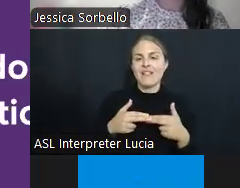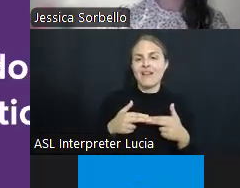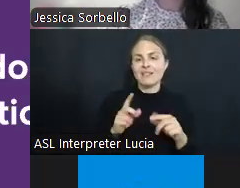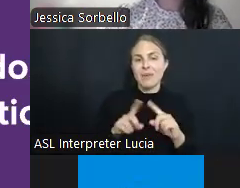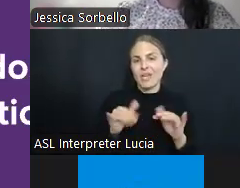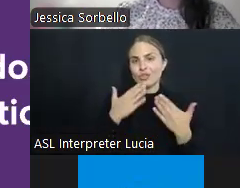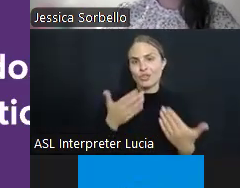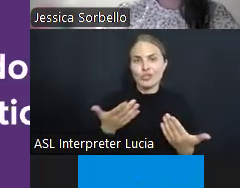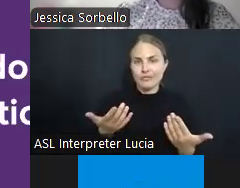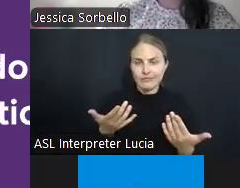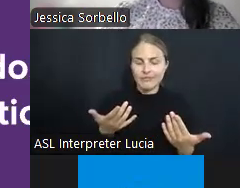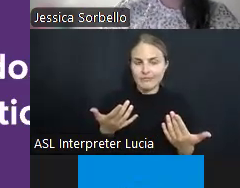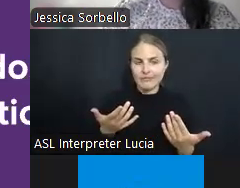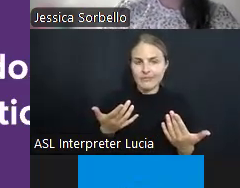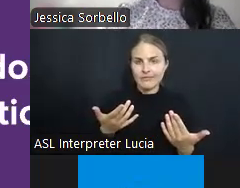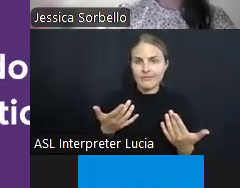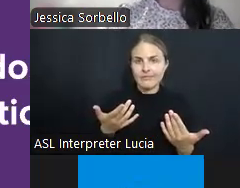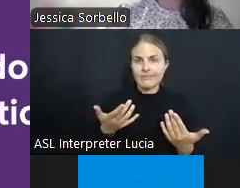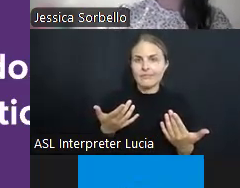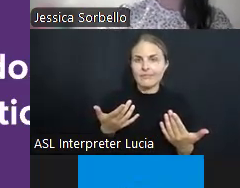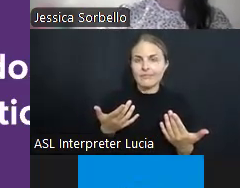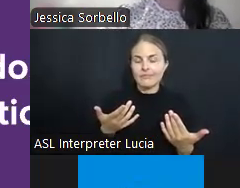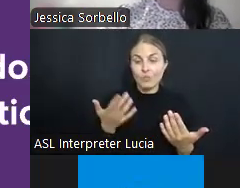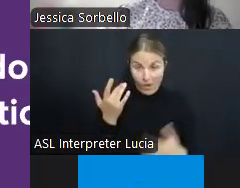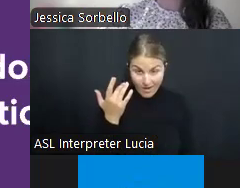to the interest and the facts that everybody wants